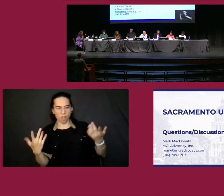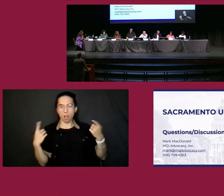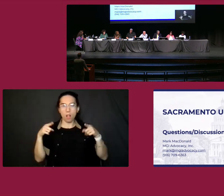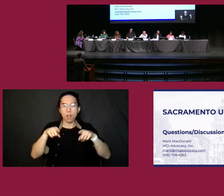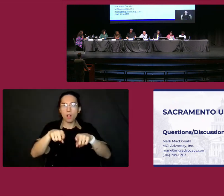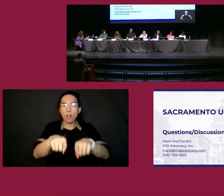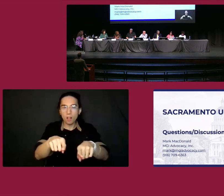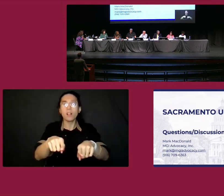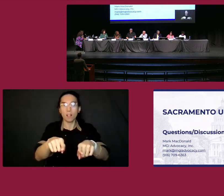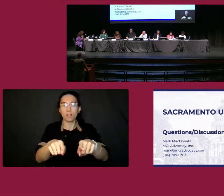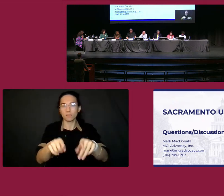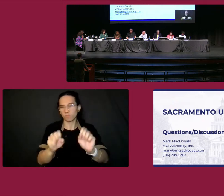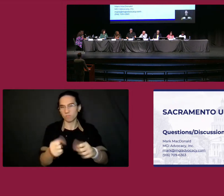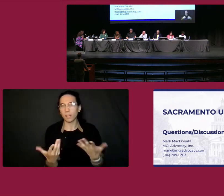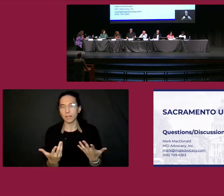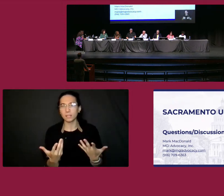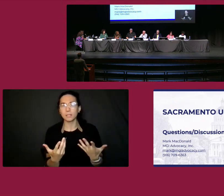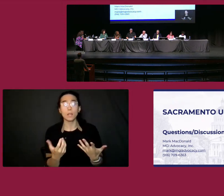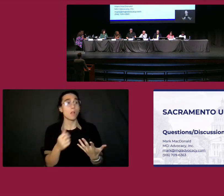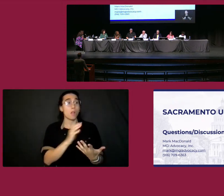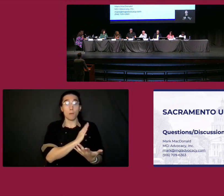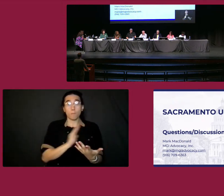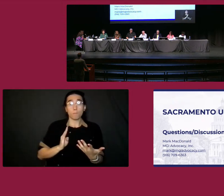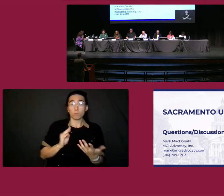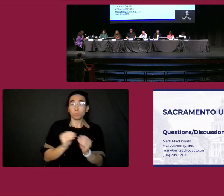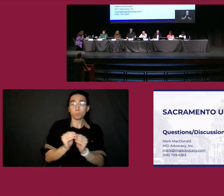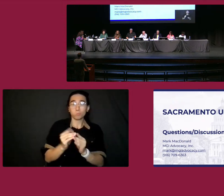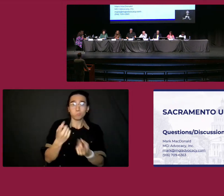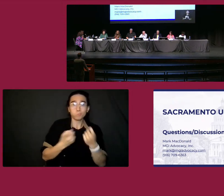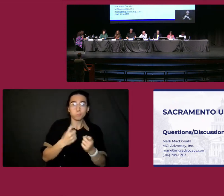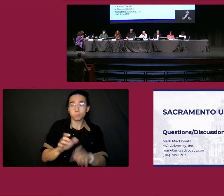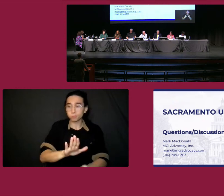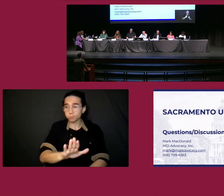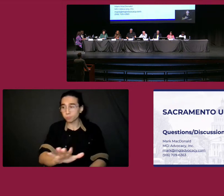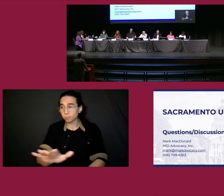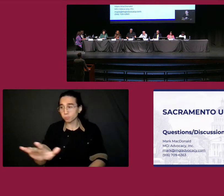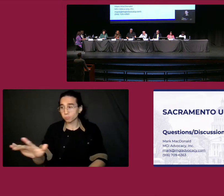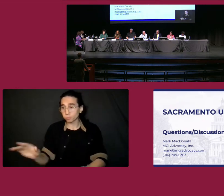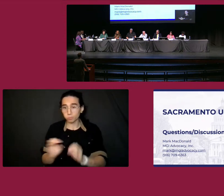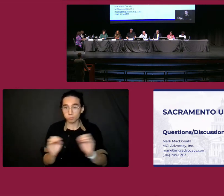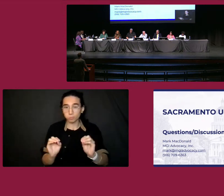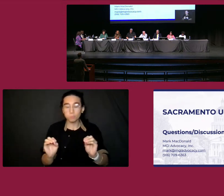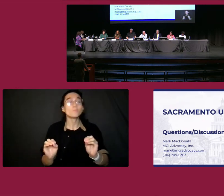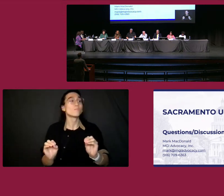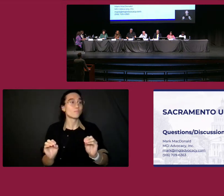board have any more questions? No. Thank you so much. We appreciate it.